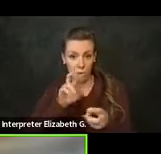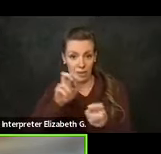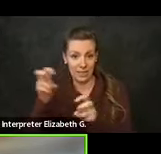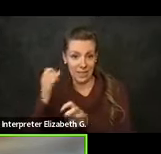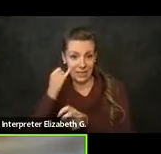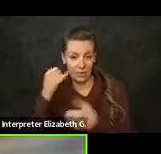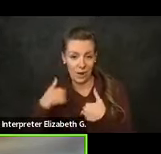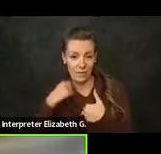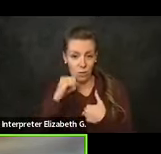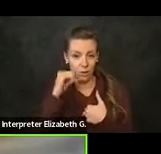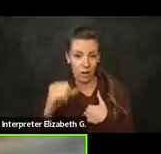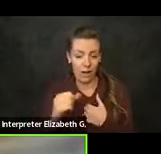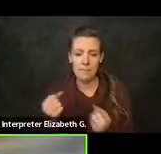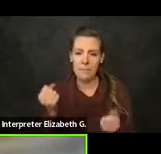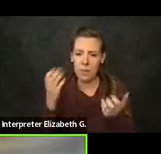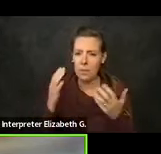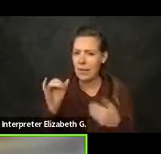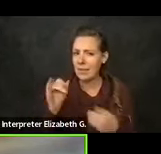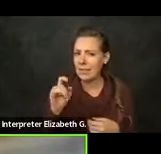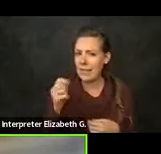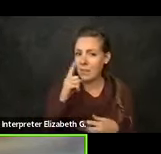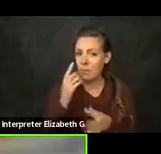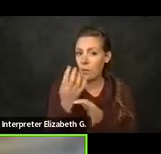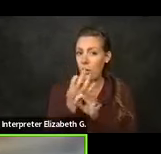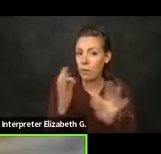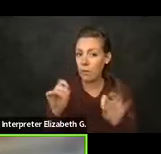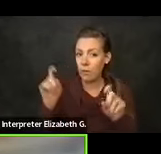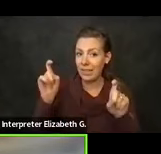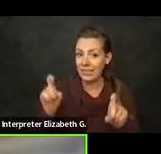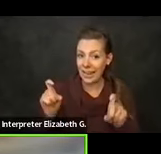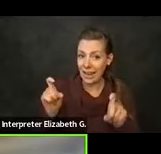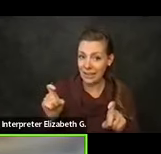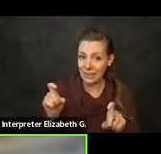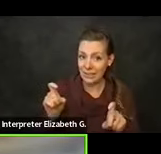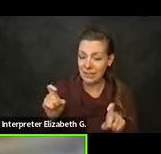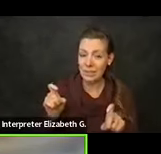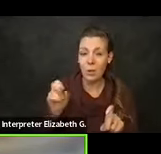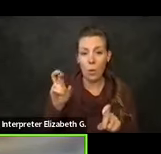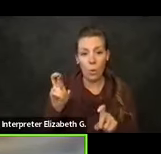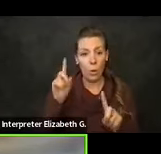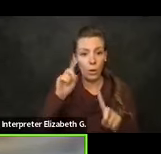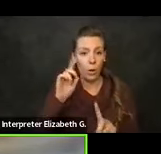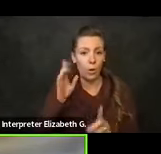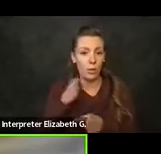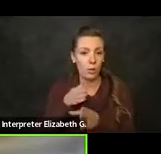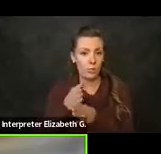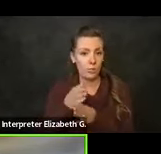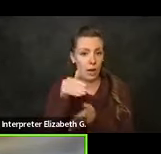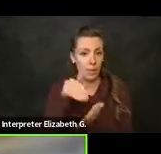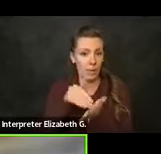testing sites where you can get a free test. In addition to going through your primary healthcare provider for a list of all